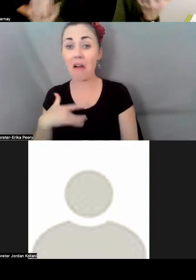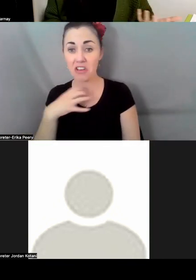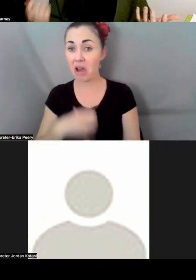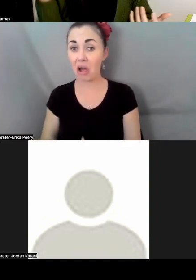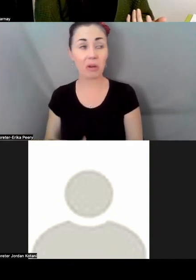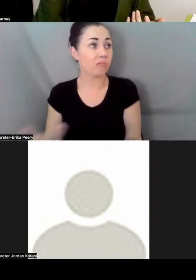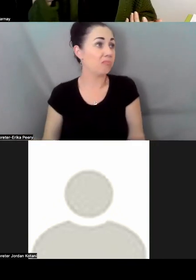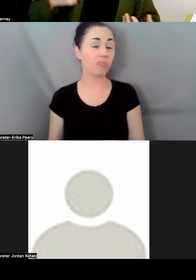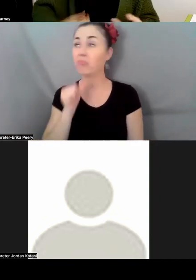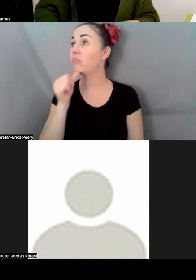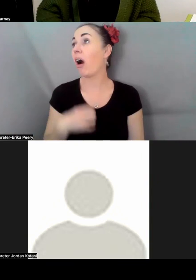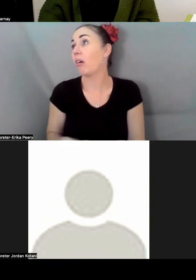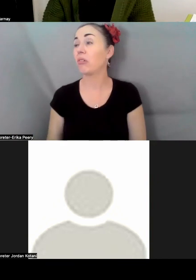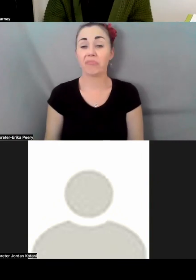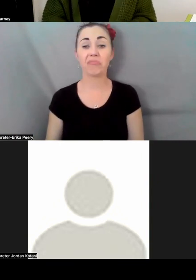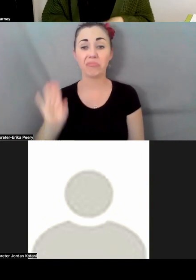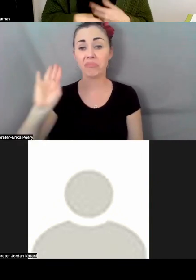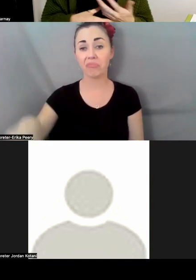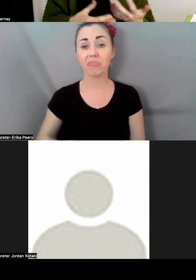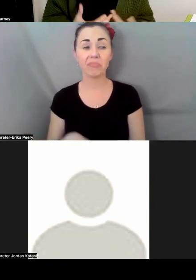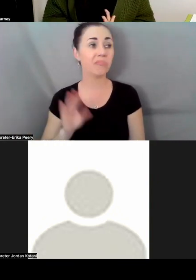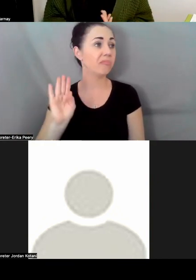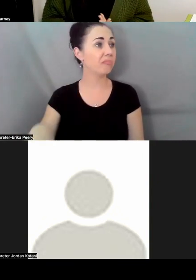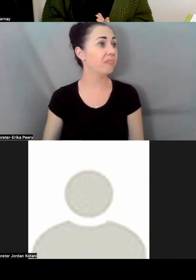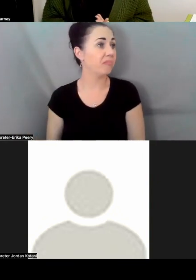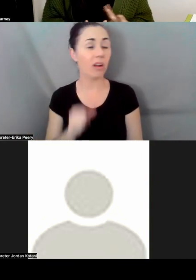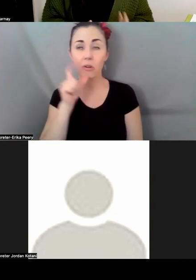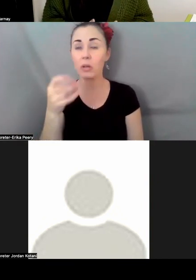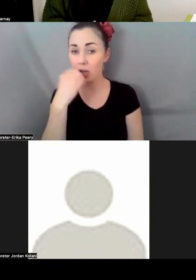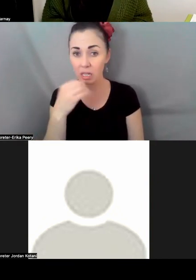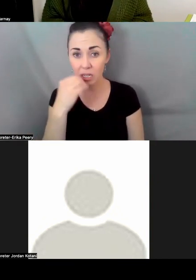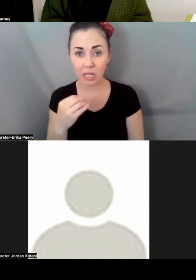ever feel hungry. Don't feel a need to eat. Not being aware that they don't feel well.